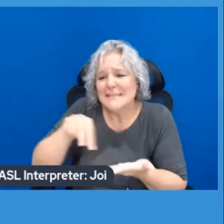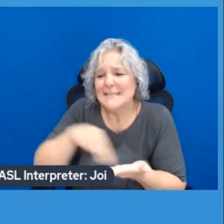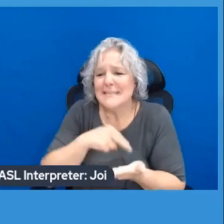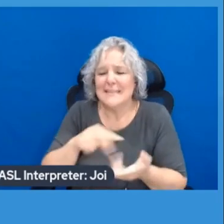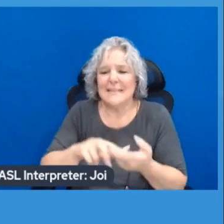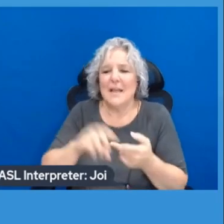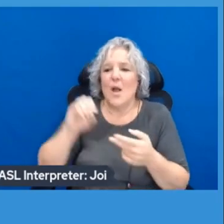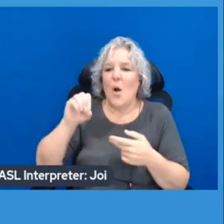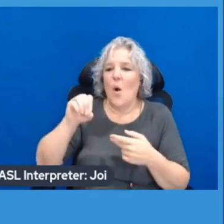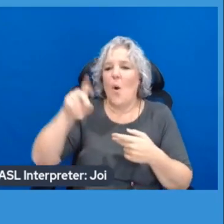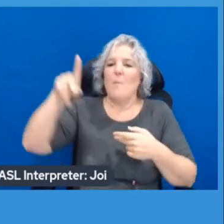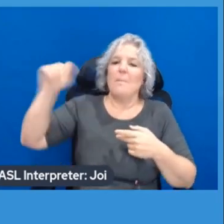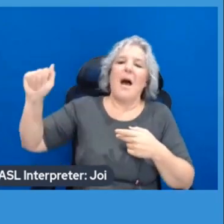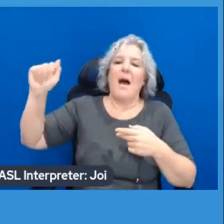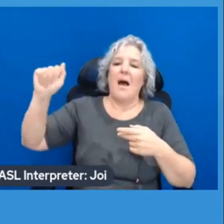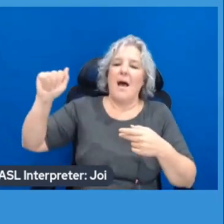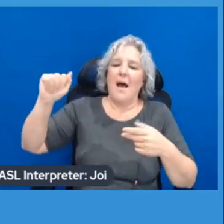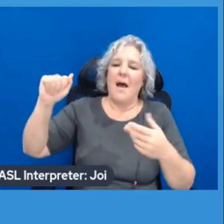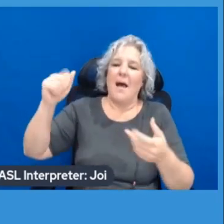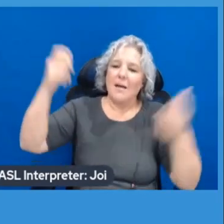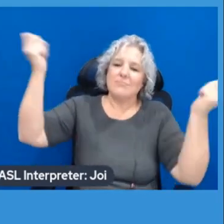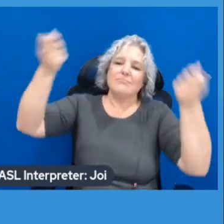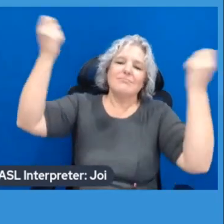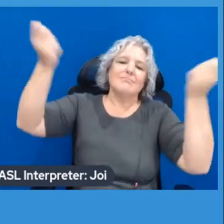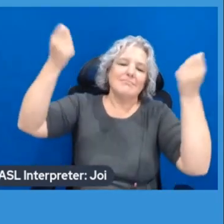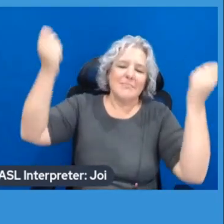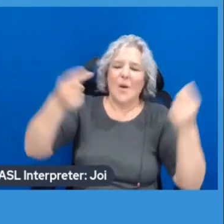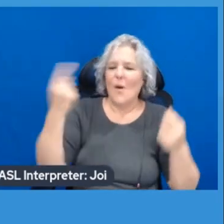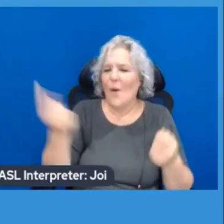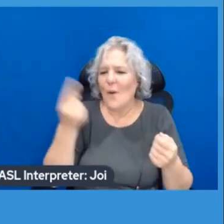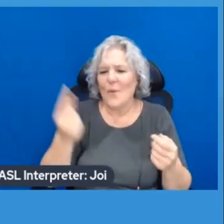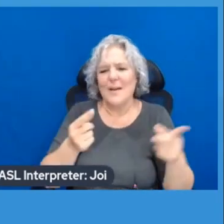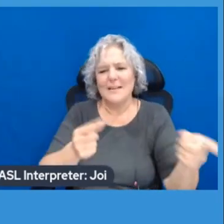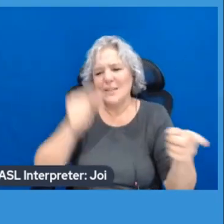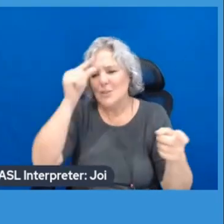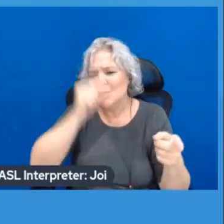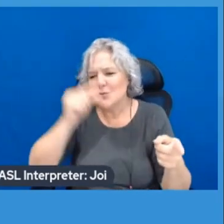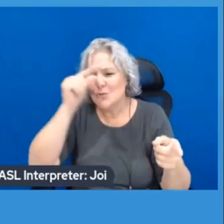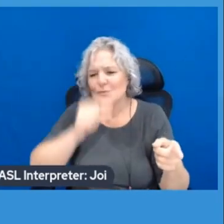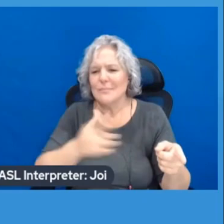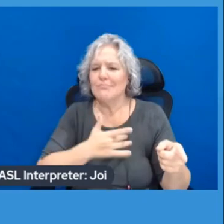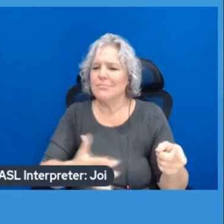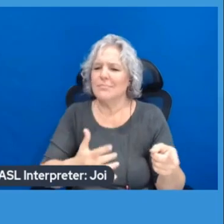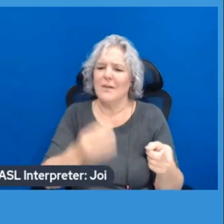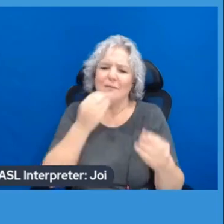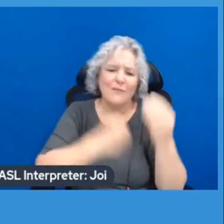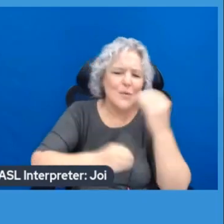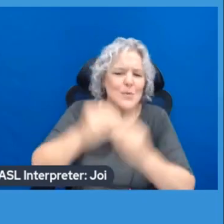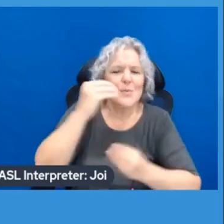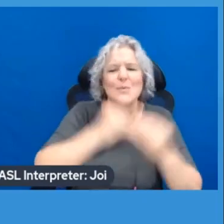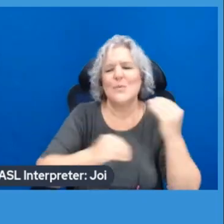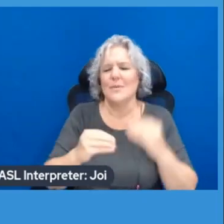eating amazing Greek food at his Greek festivals. And we had monthly caring events.